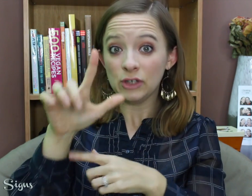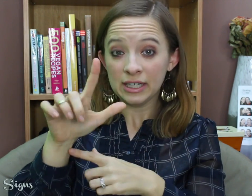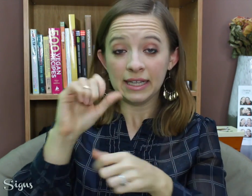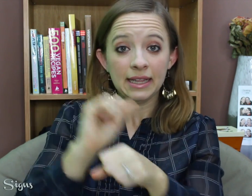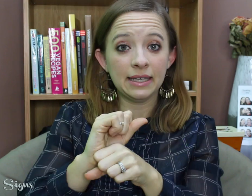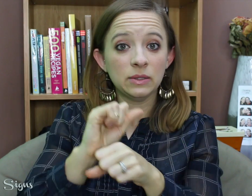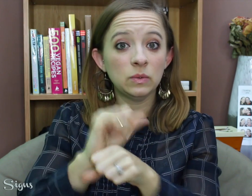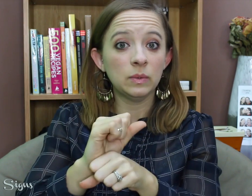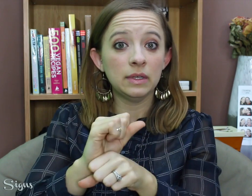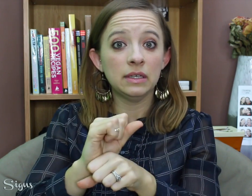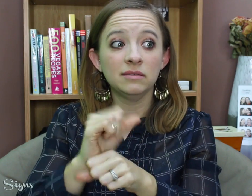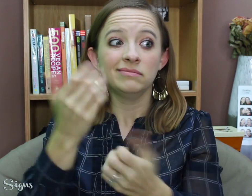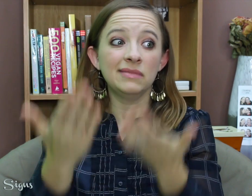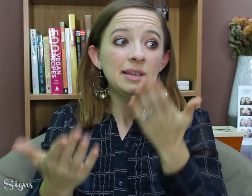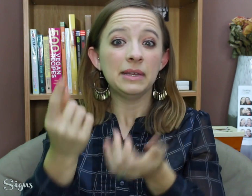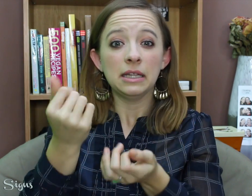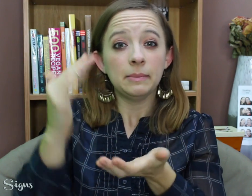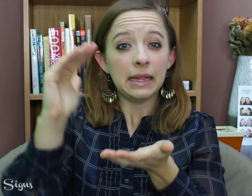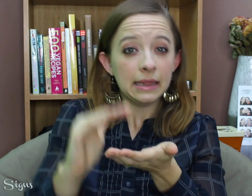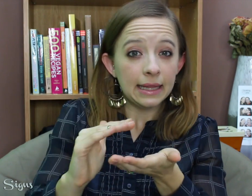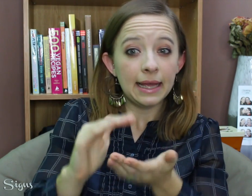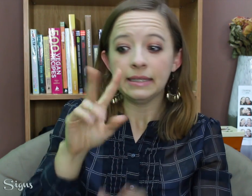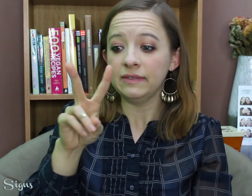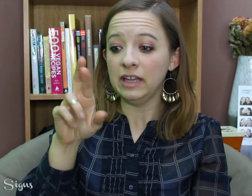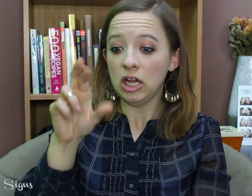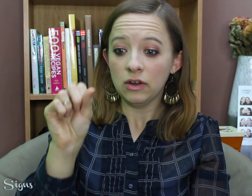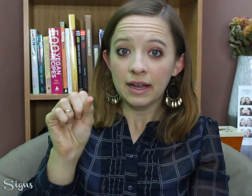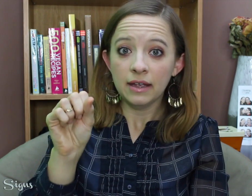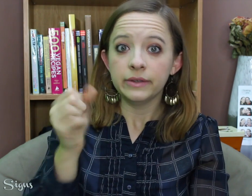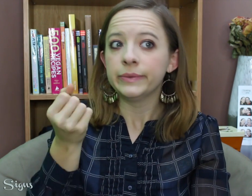Now sometimes freelance work, it might be a